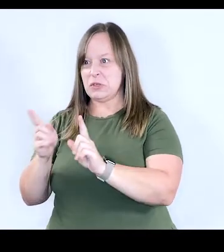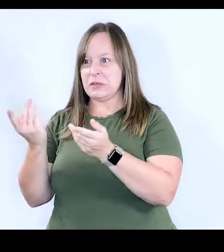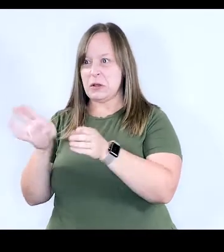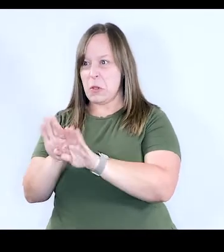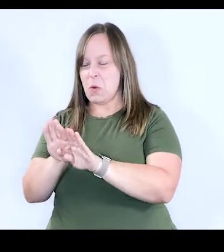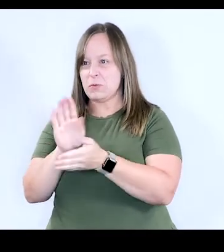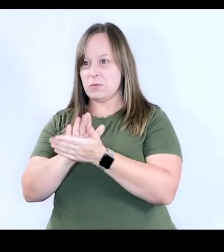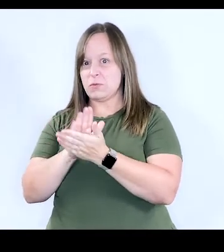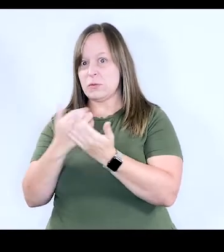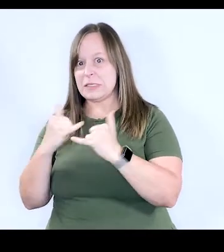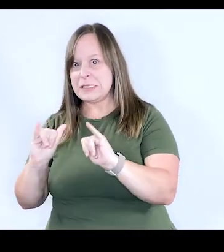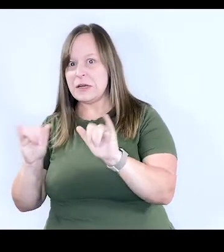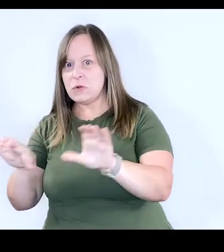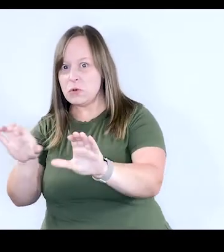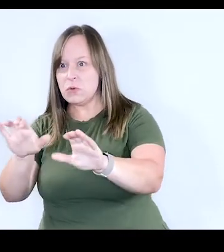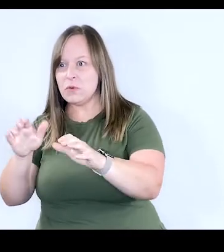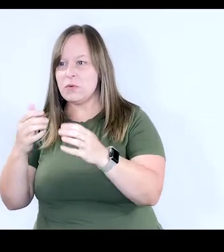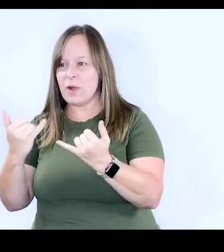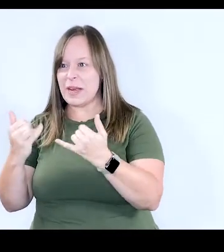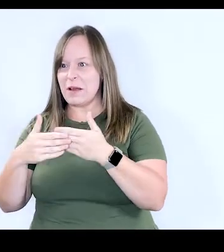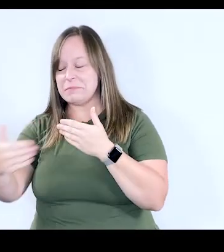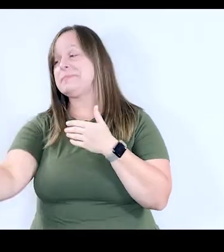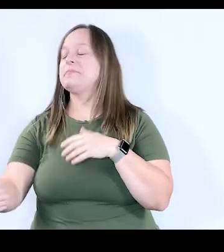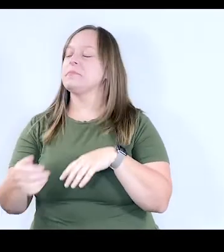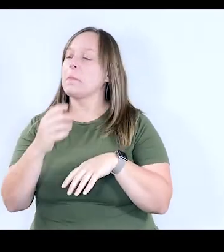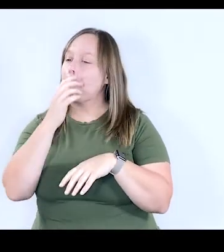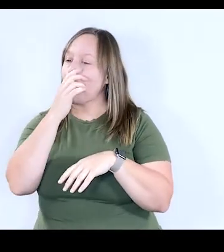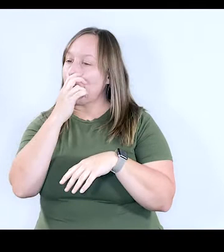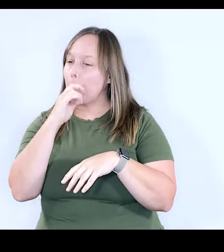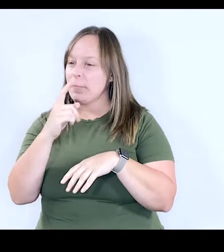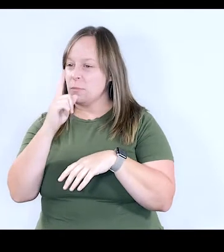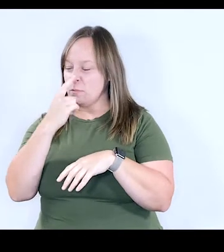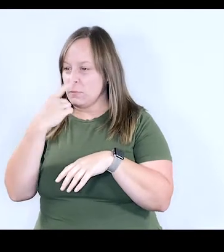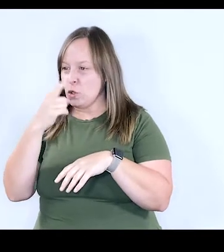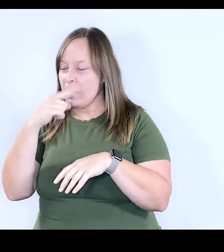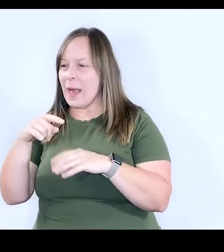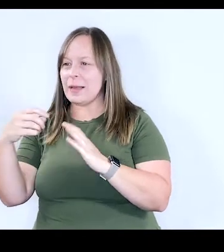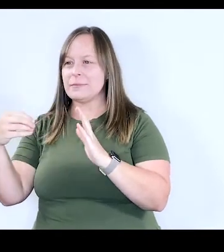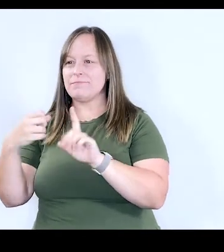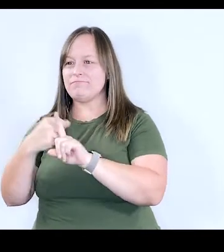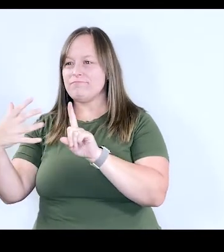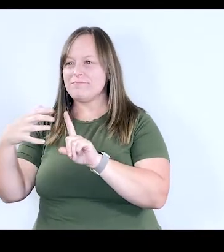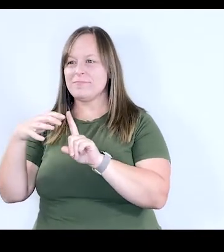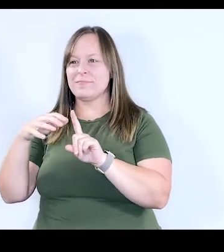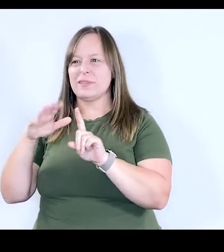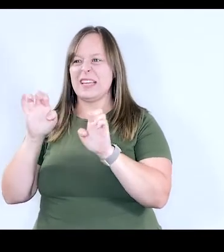and continues to be addressed as we move forward. Talk to us about individualized needs